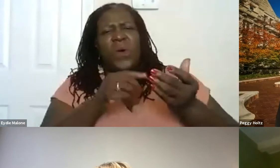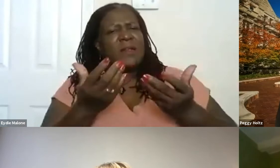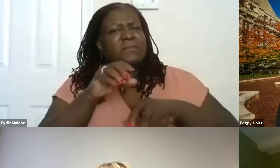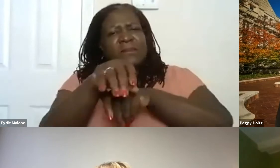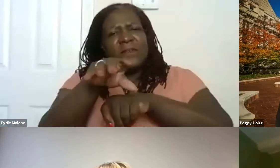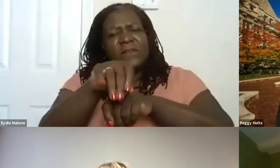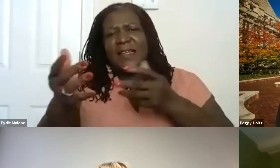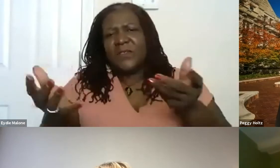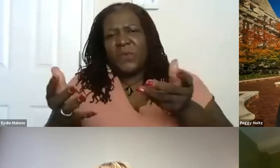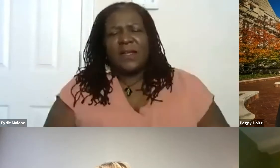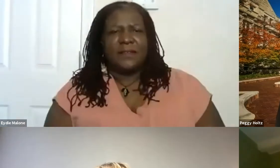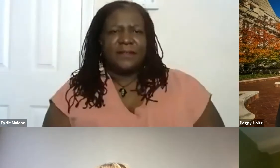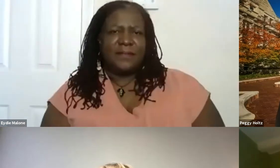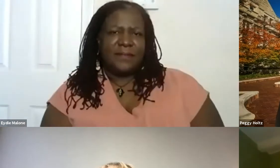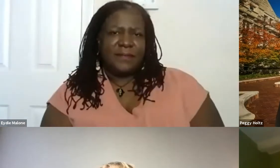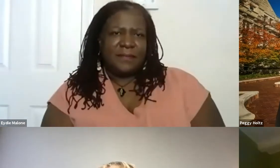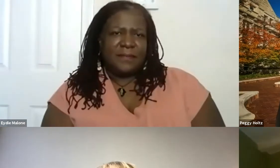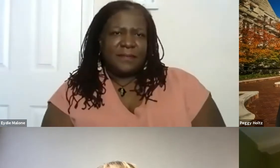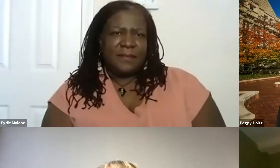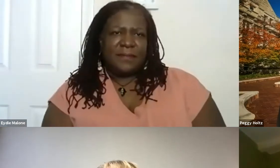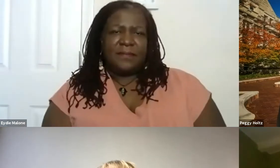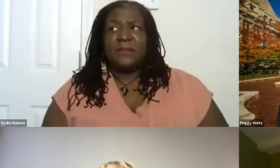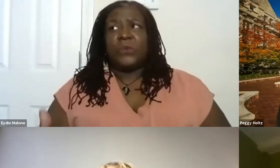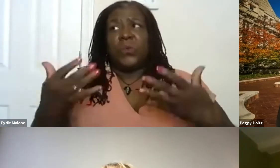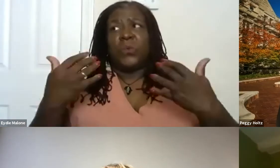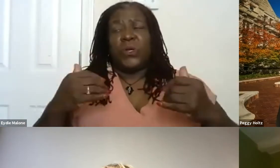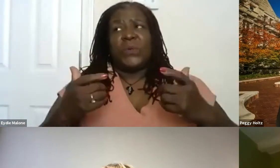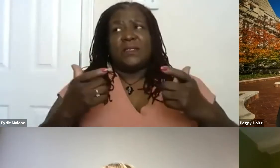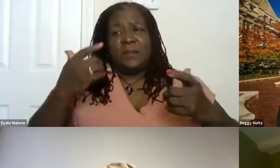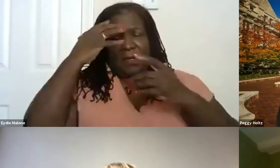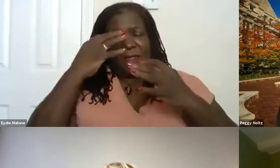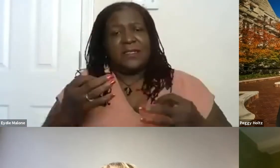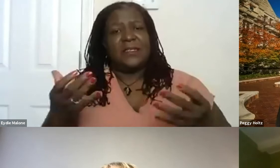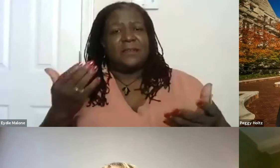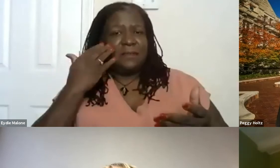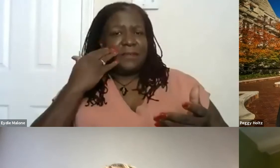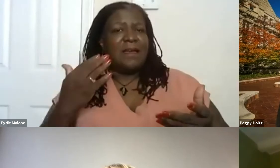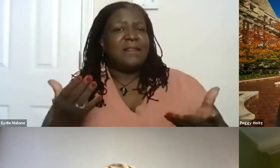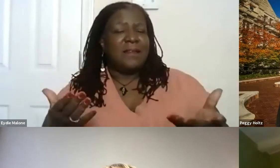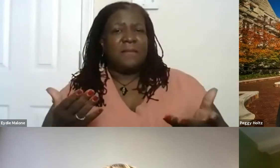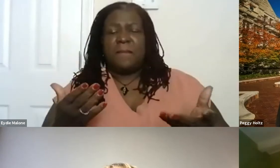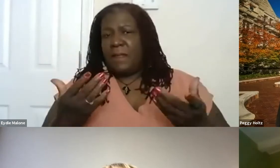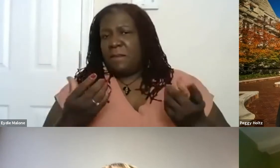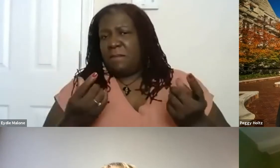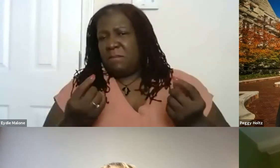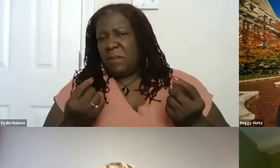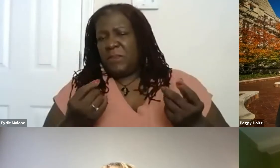So it's a big decision, I think. I think what they need to do is, first,